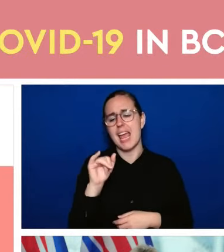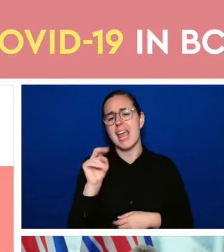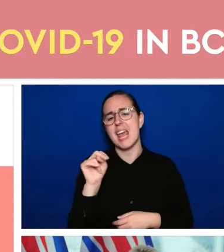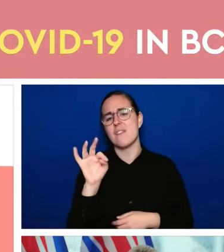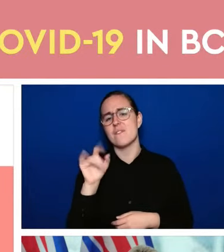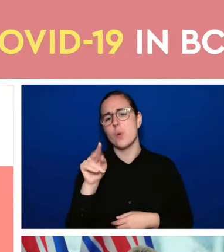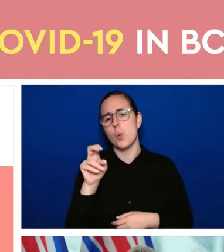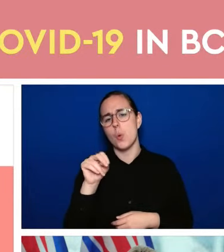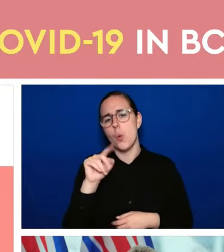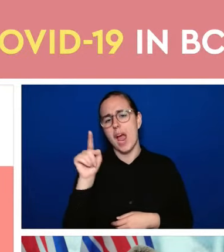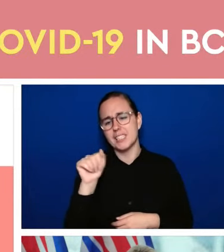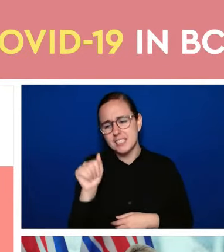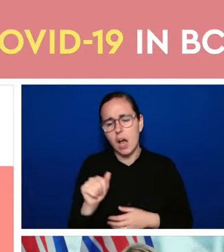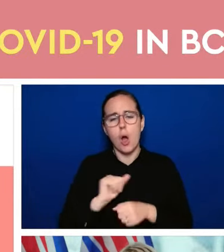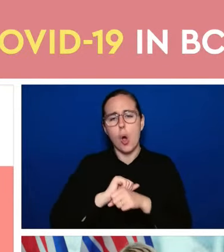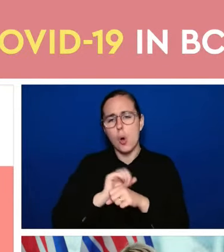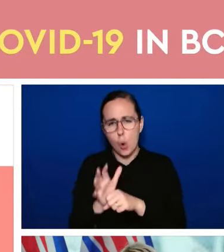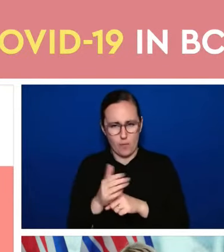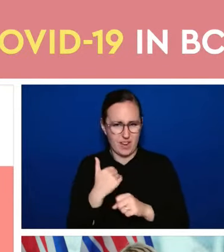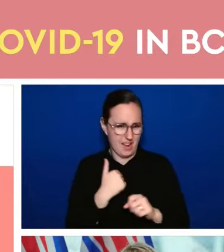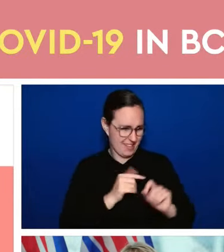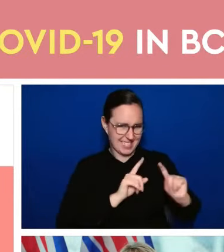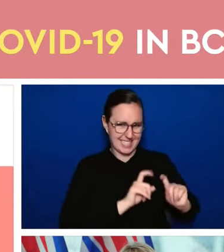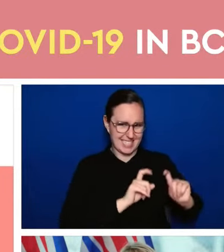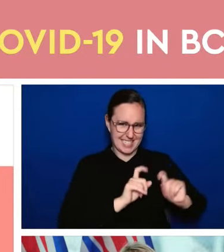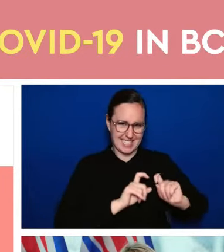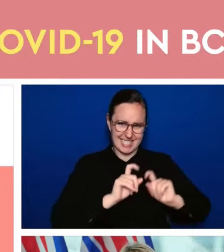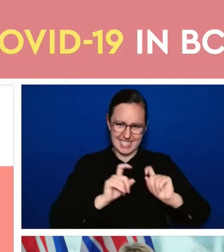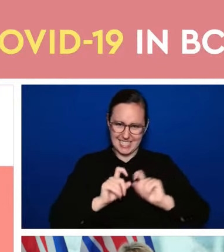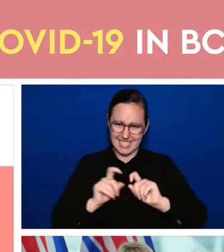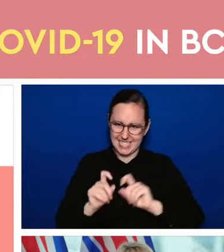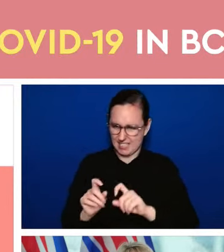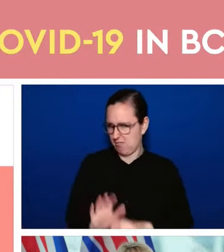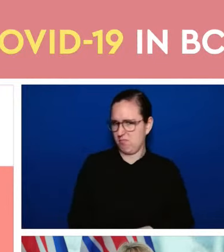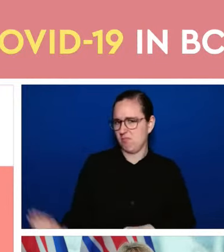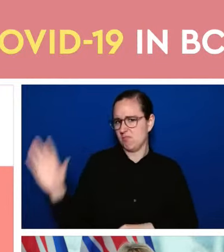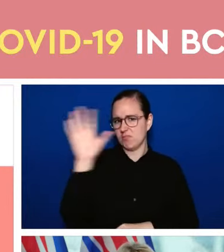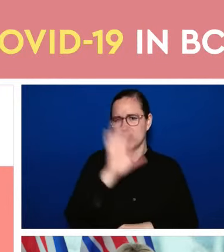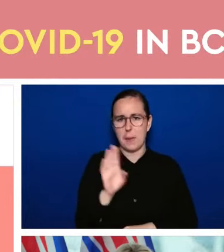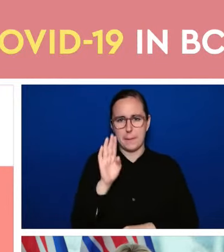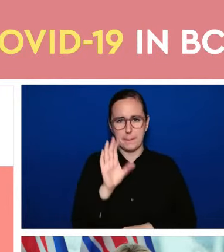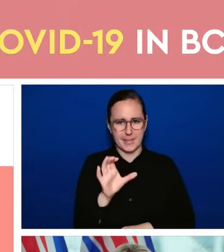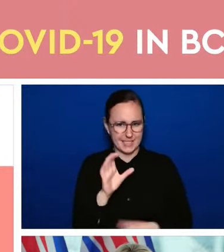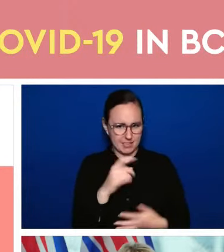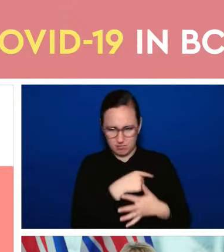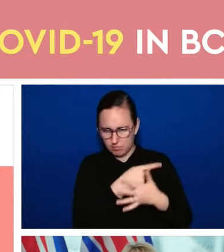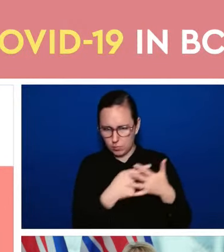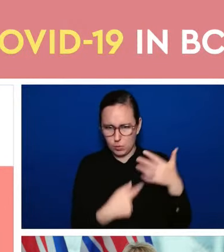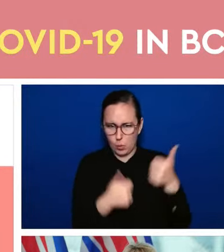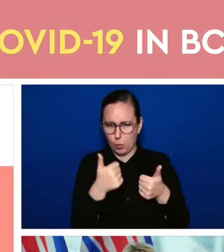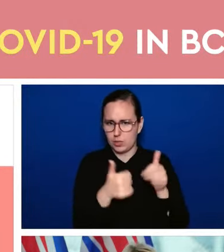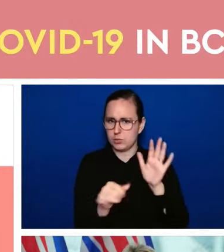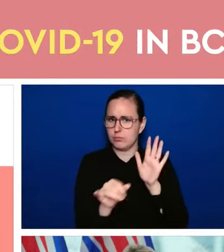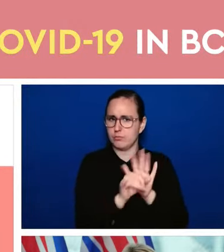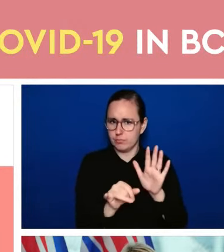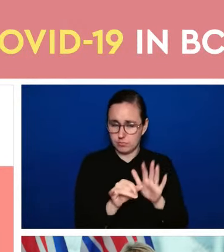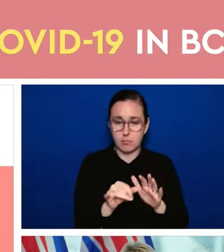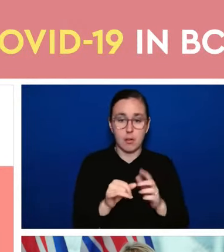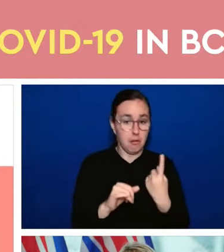also partner with Ontario Quebec in order. To have another standing up vaccine